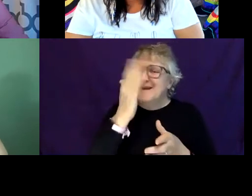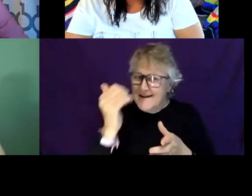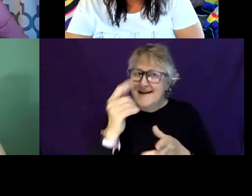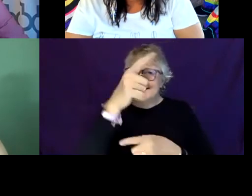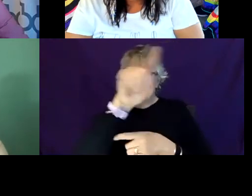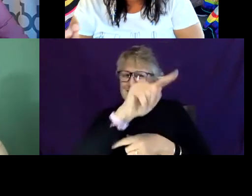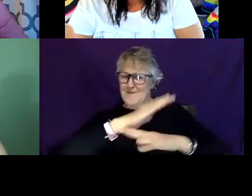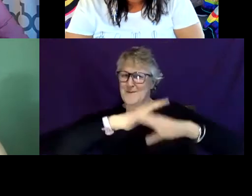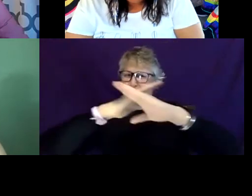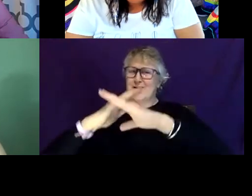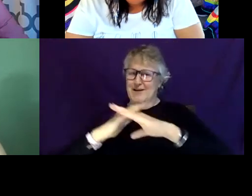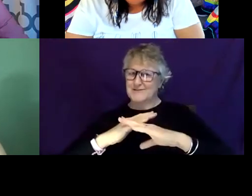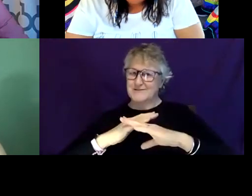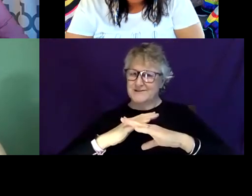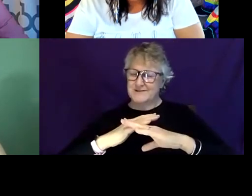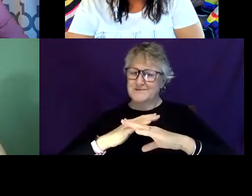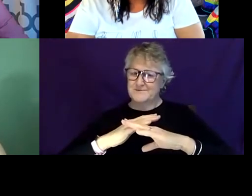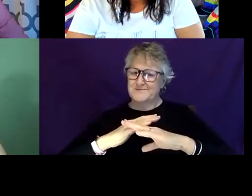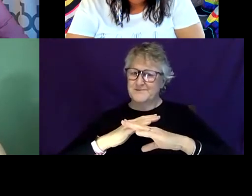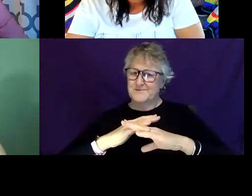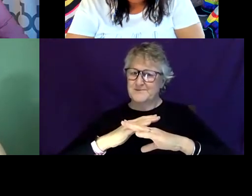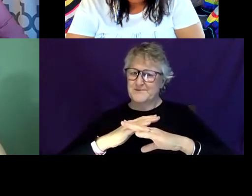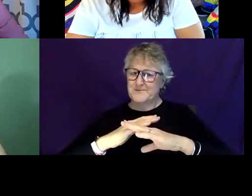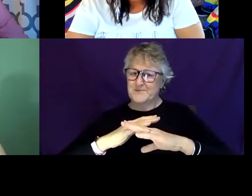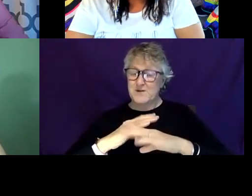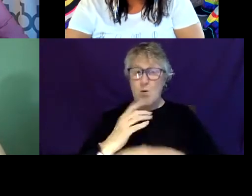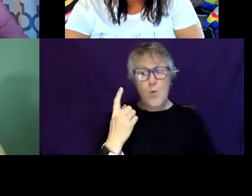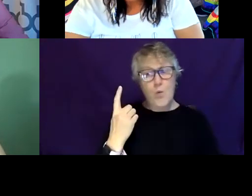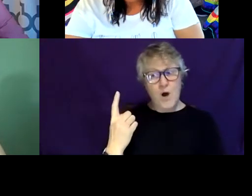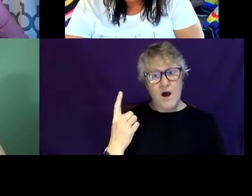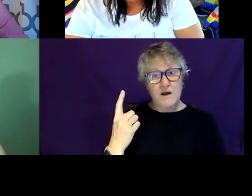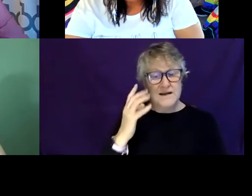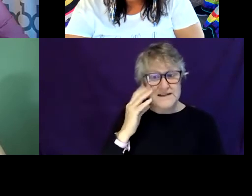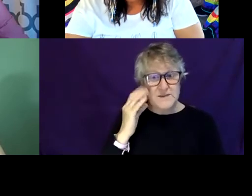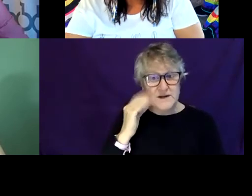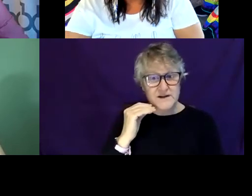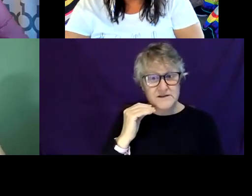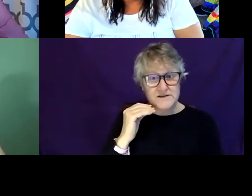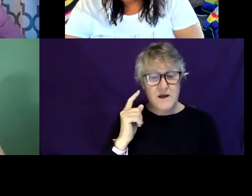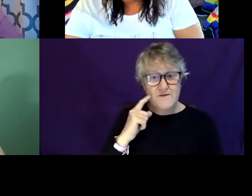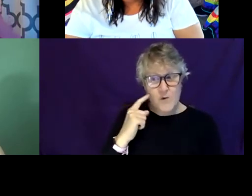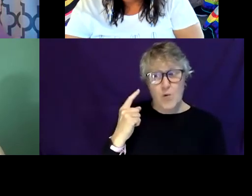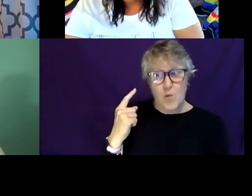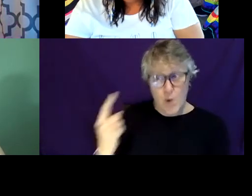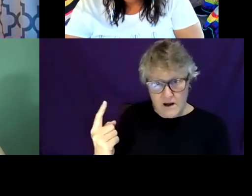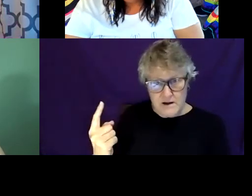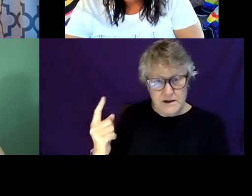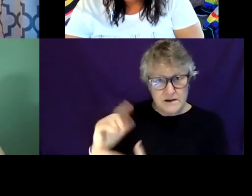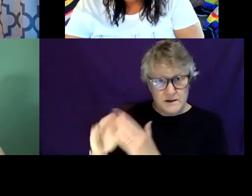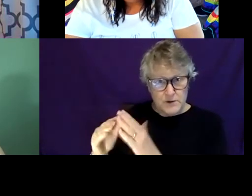And so, one experience for one community in this right direction is not enough.